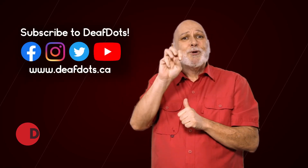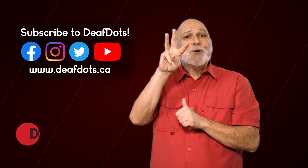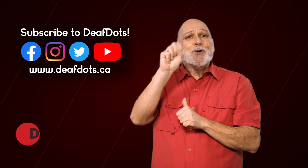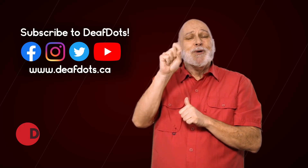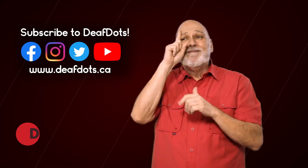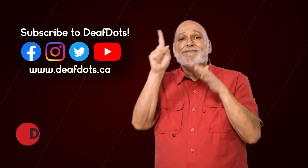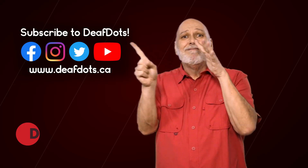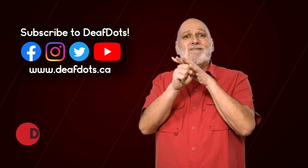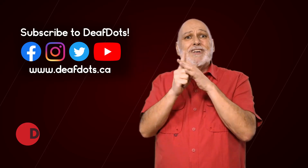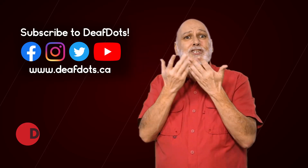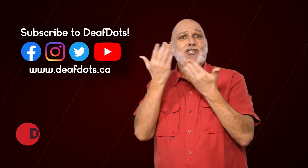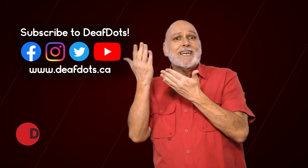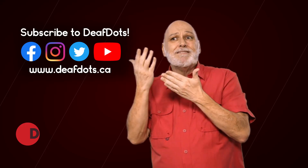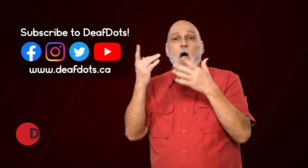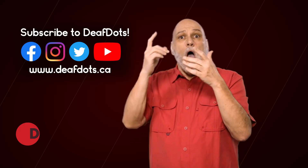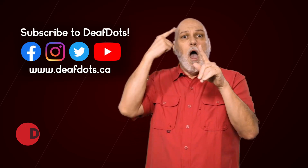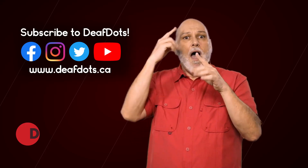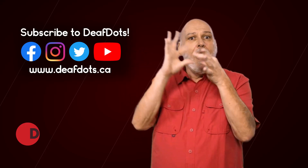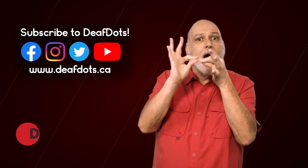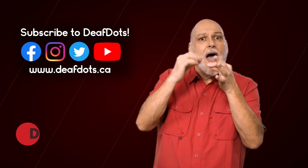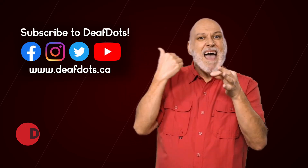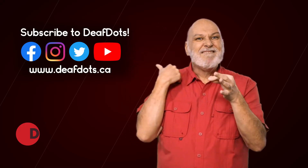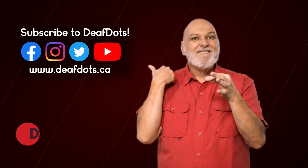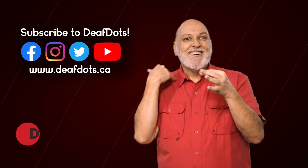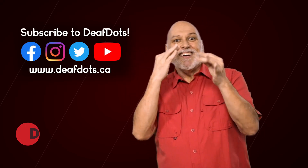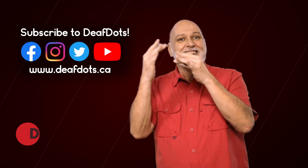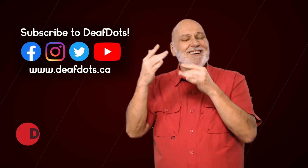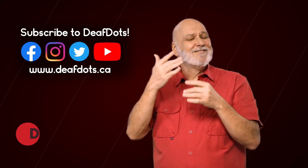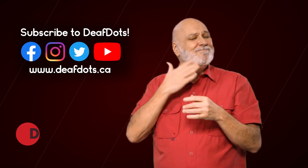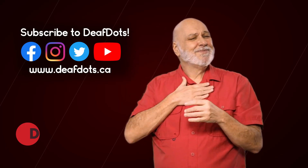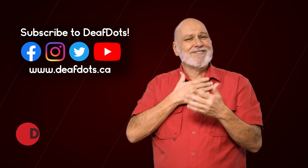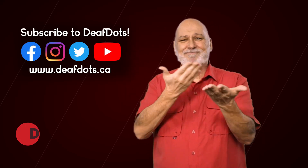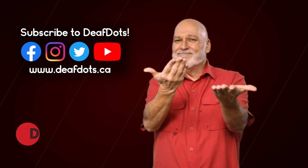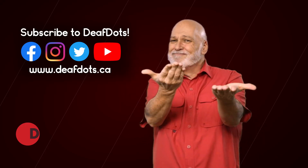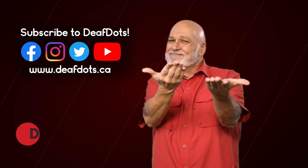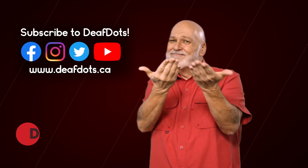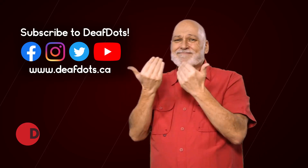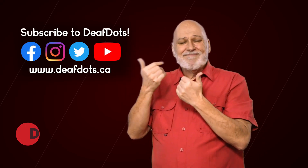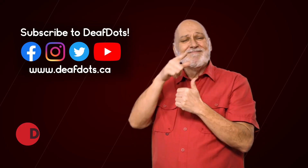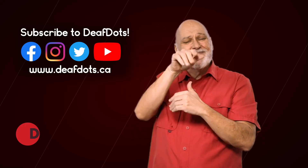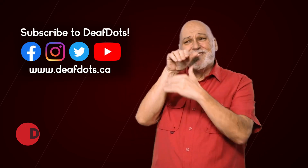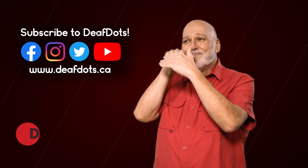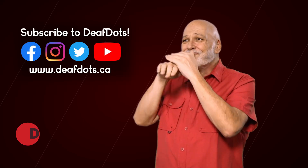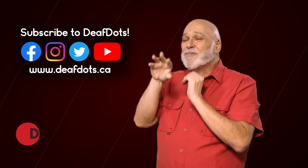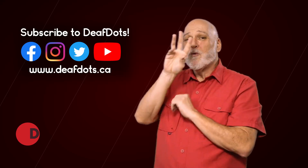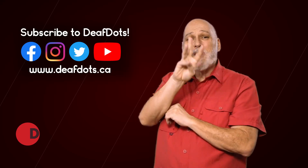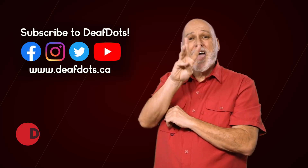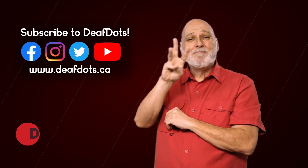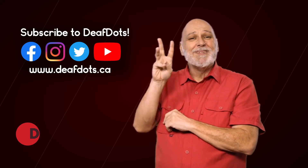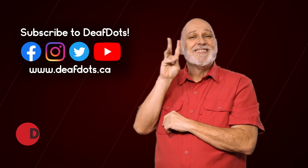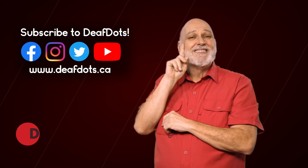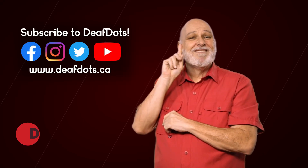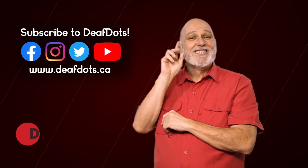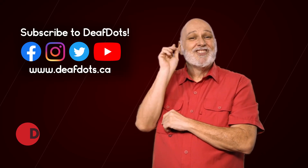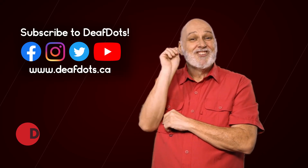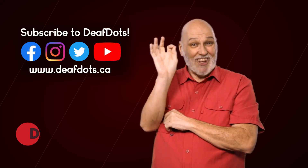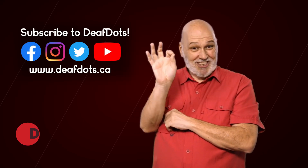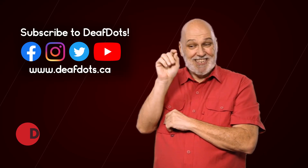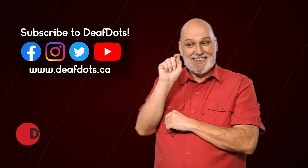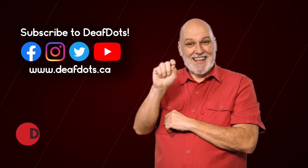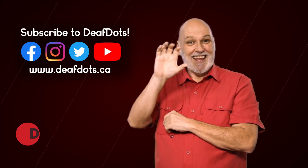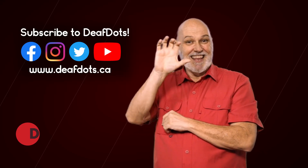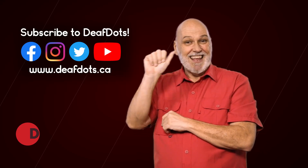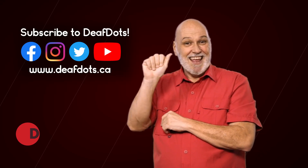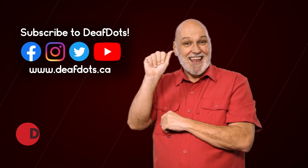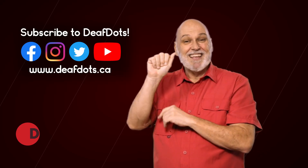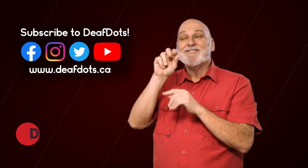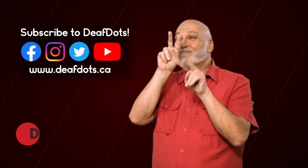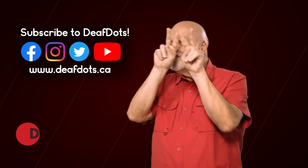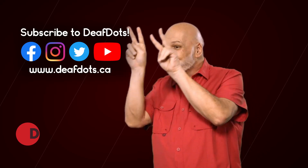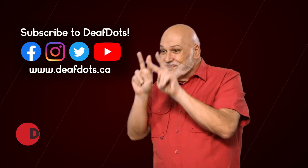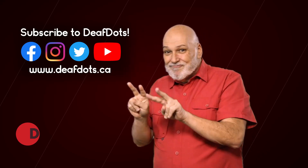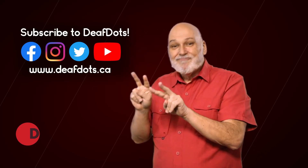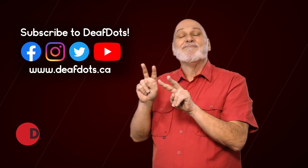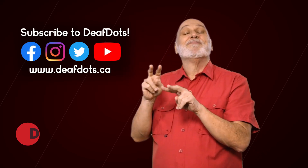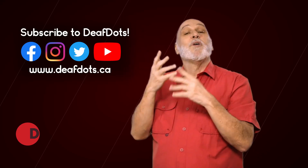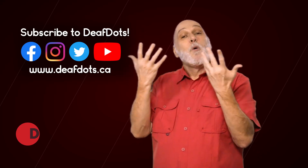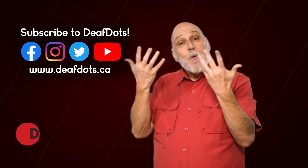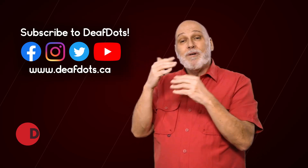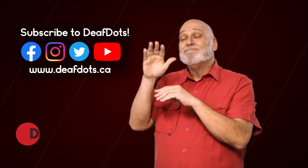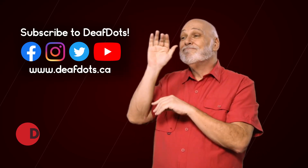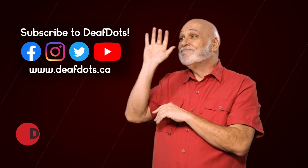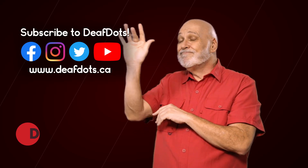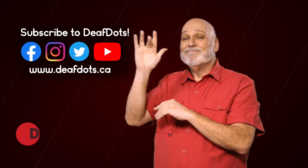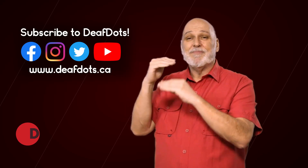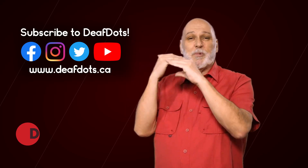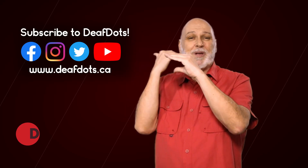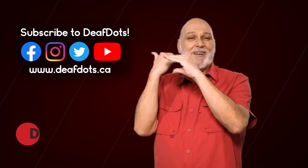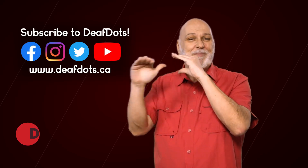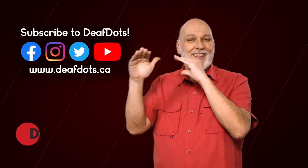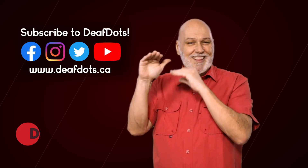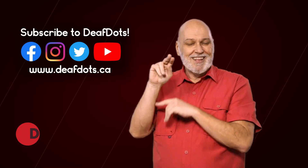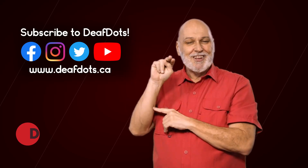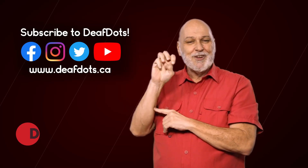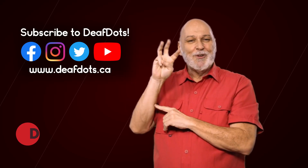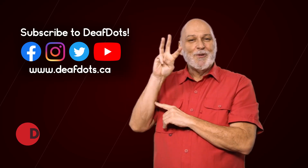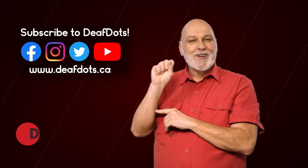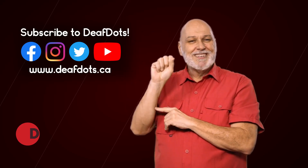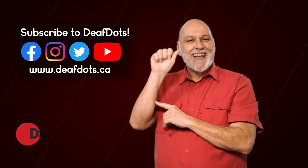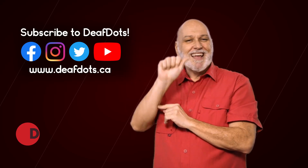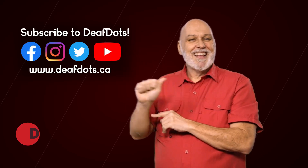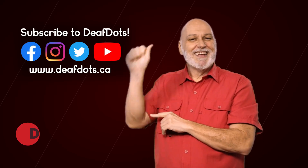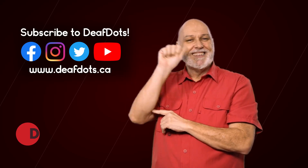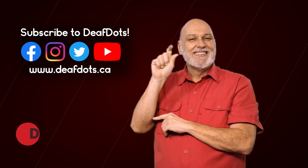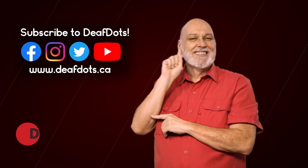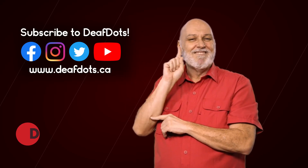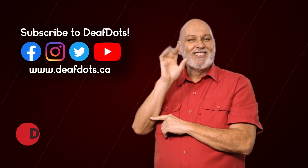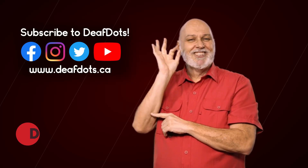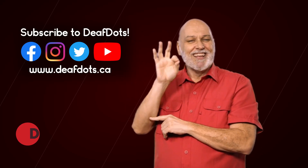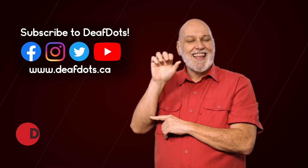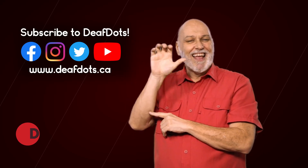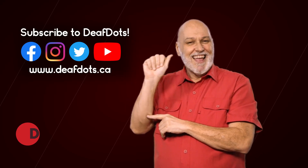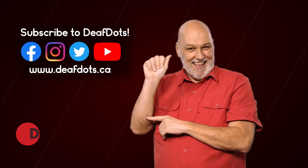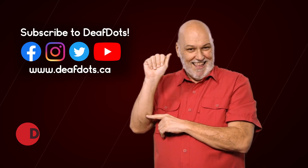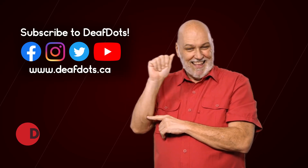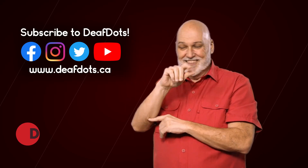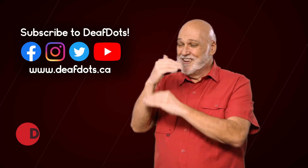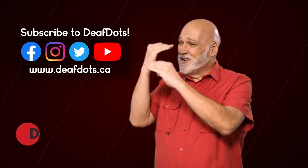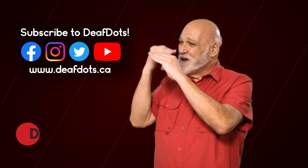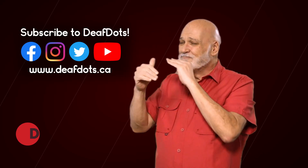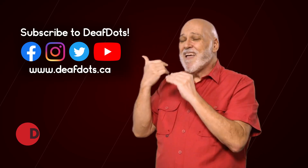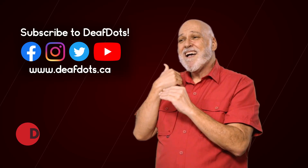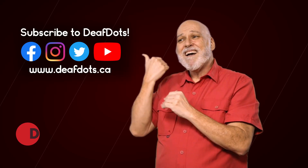You can send your news suggestions and ideas through www.DeafDots.ca